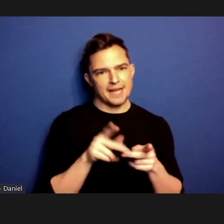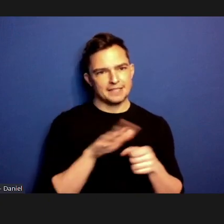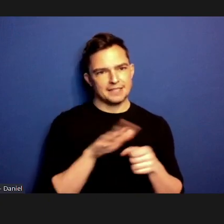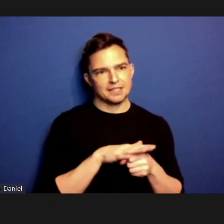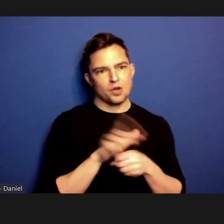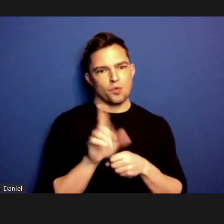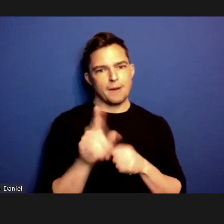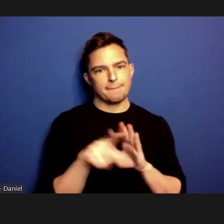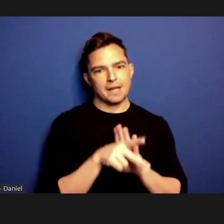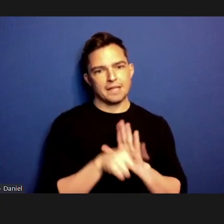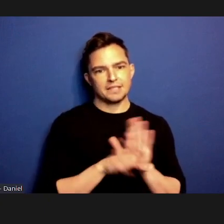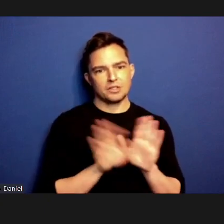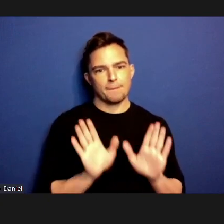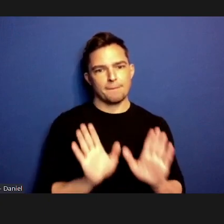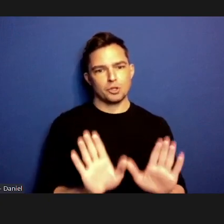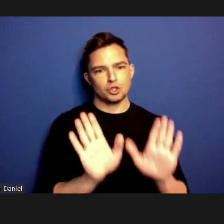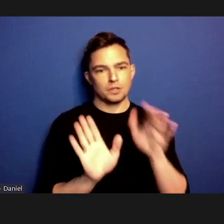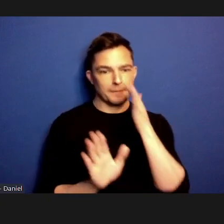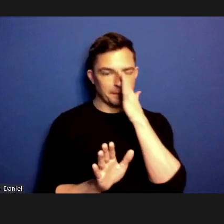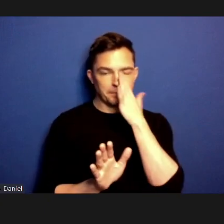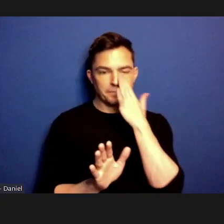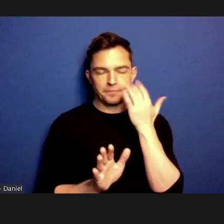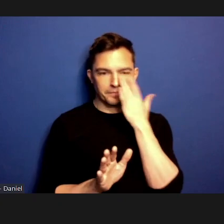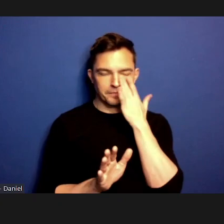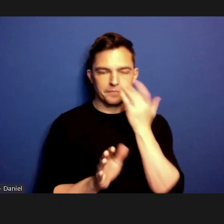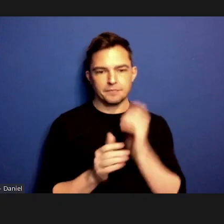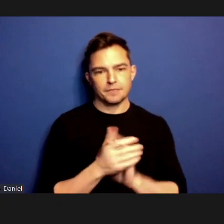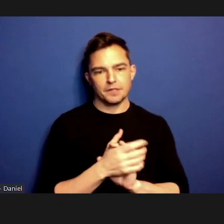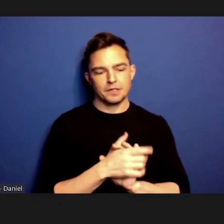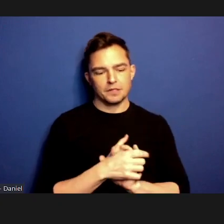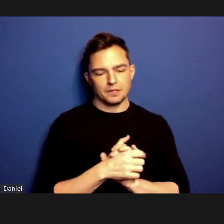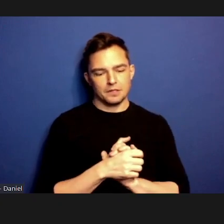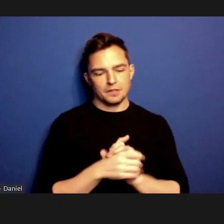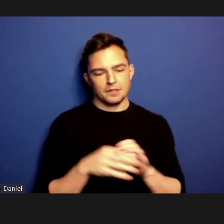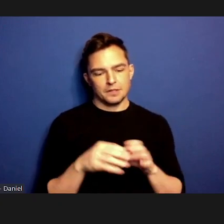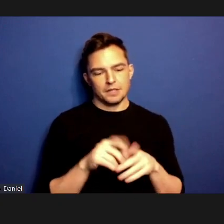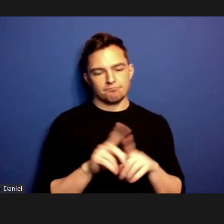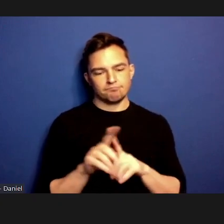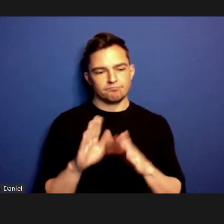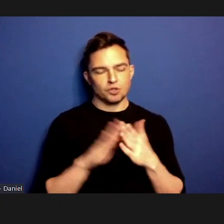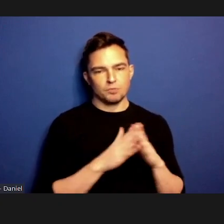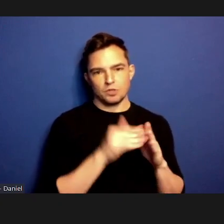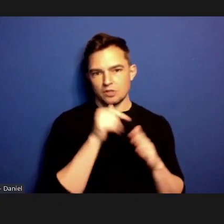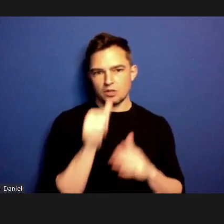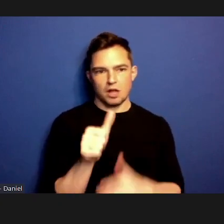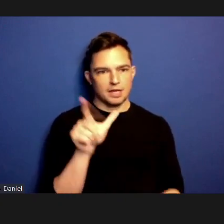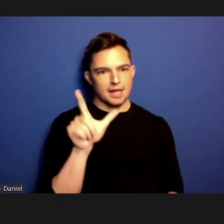pushed in communities that are not lake shore, where there aren't rich white folks who are